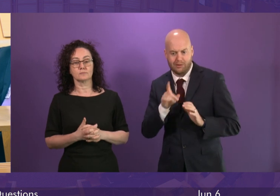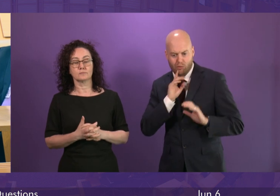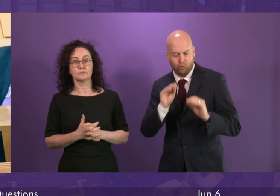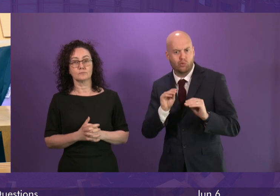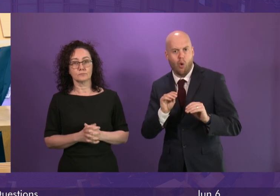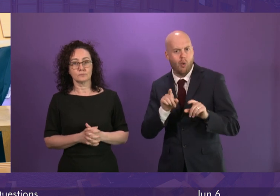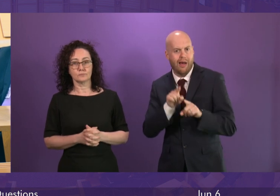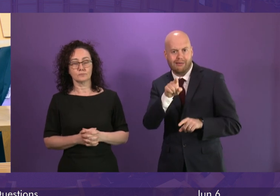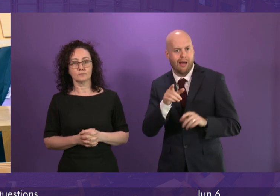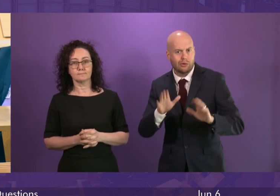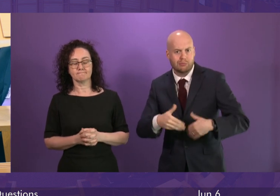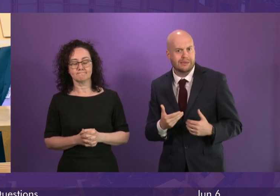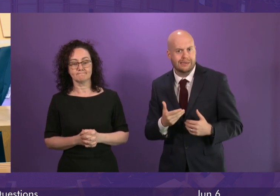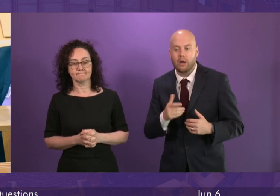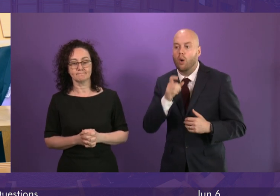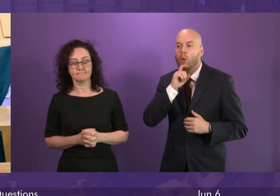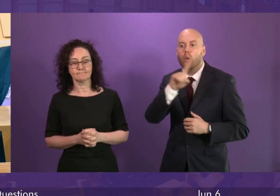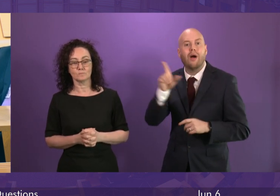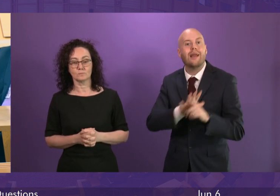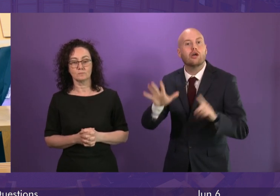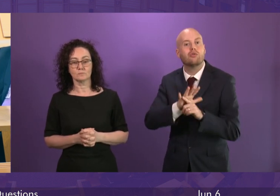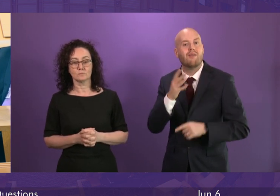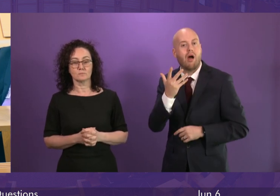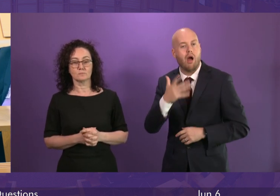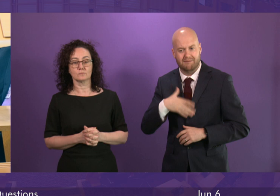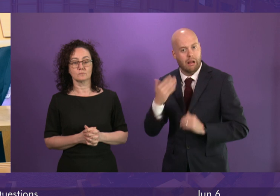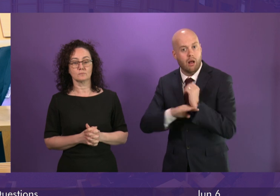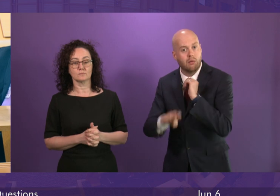disadvantaged if they end up” in a higher class “because the courses do not match